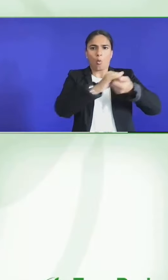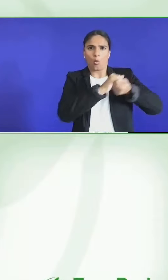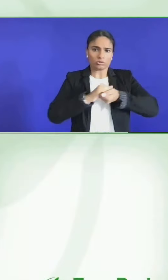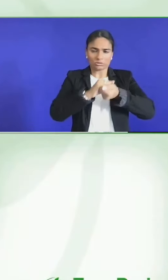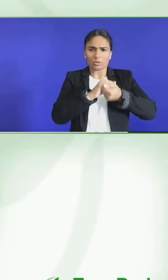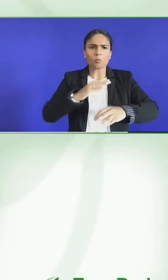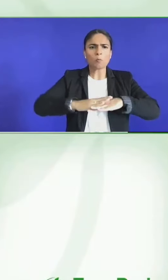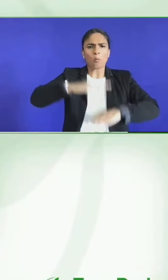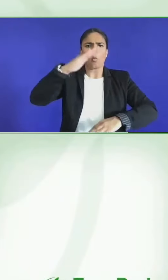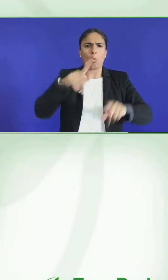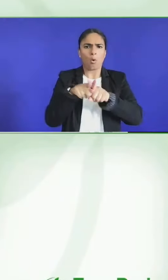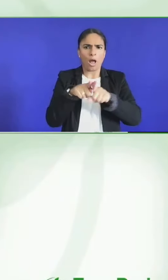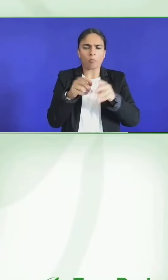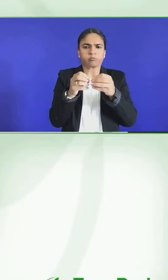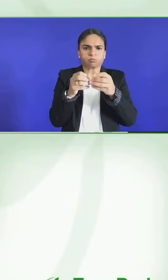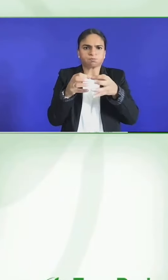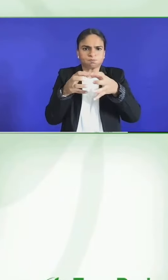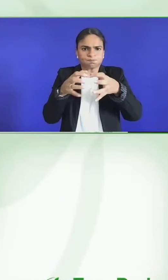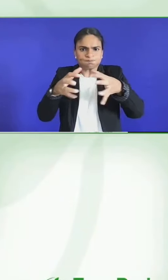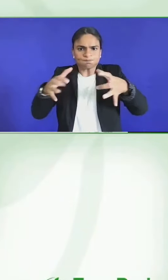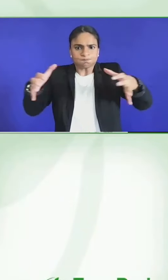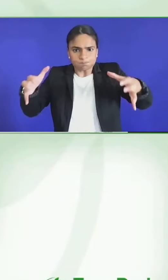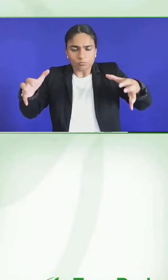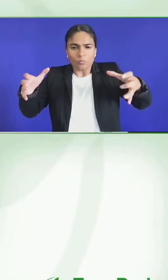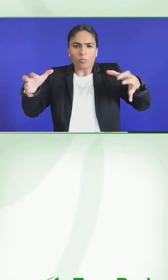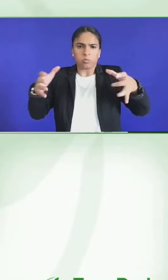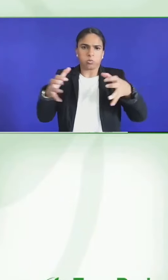It is of course very good because we have to be very careful about